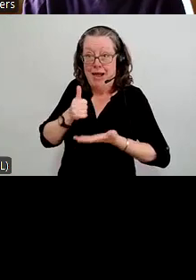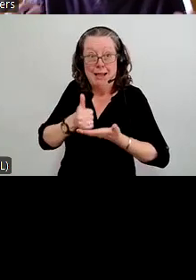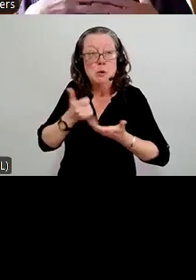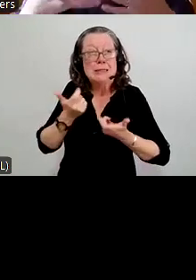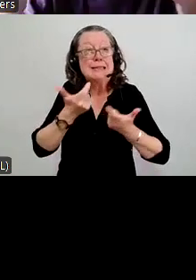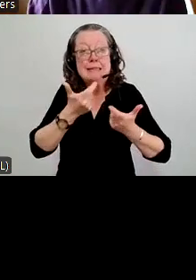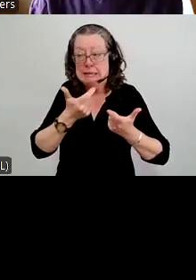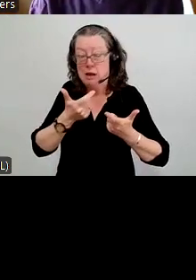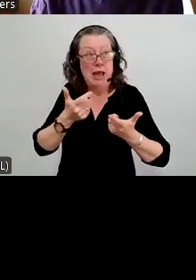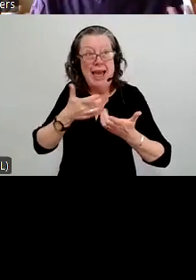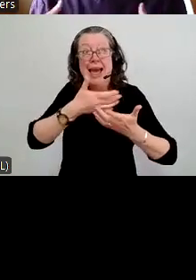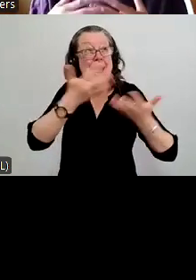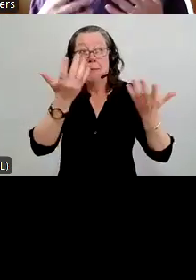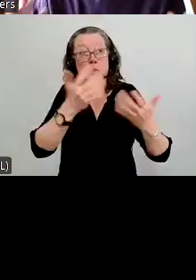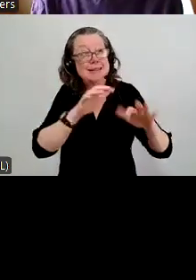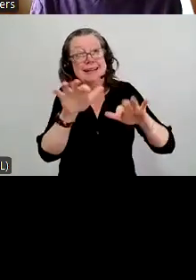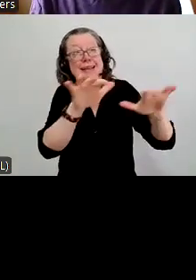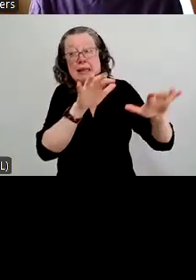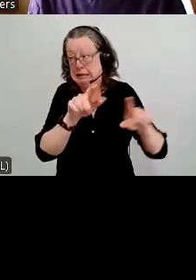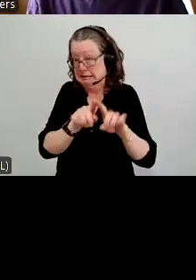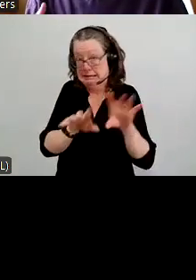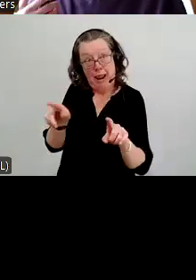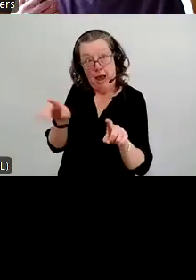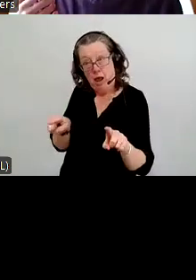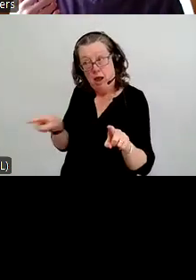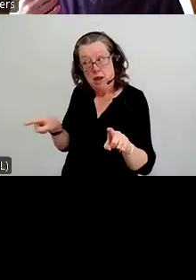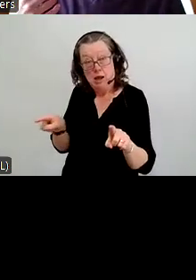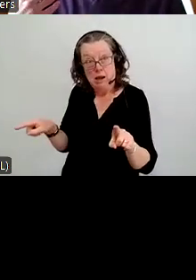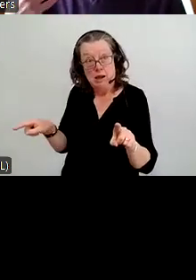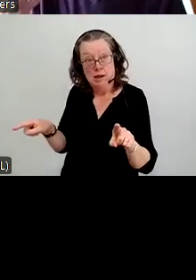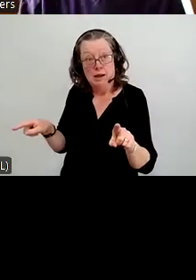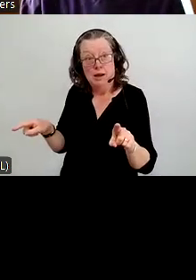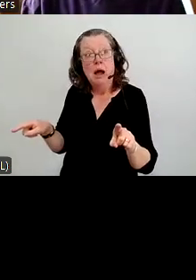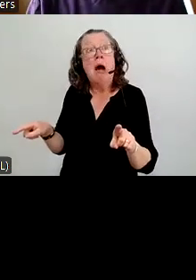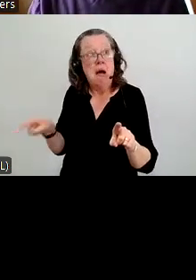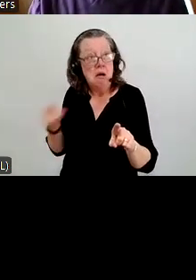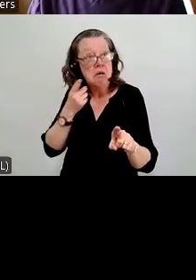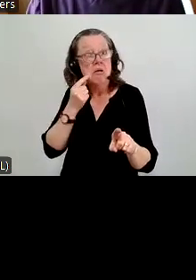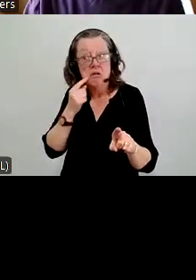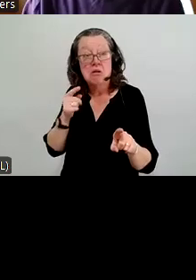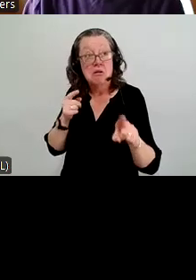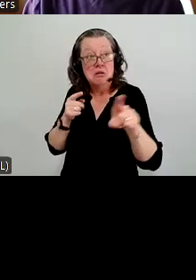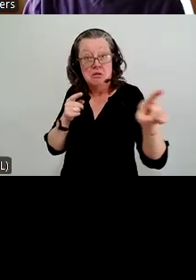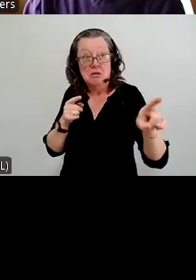across the internet on these platforms that potentially would be a good match,